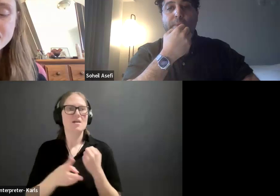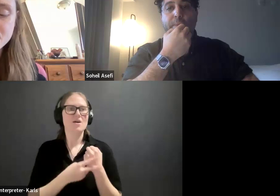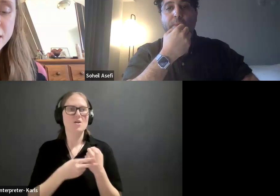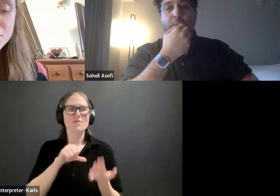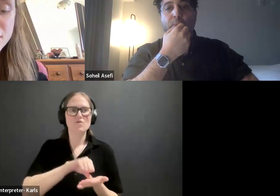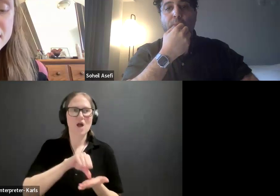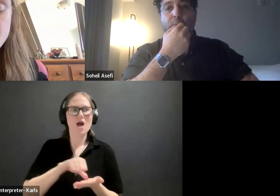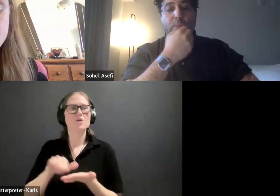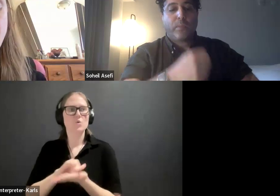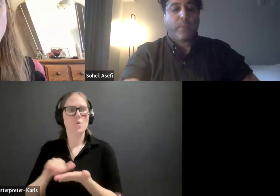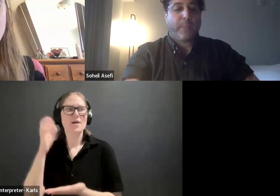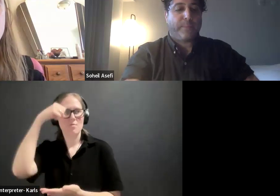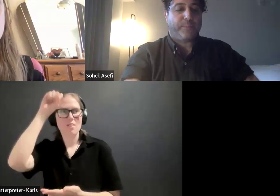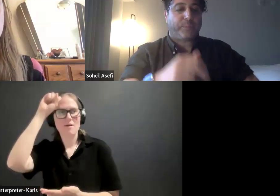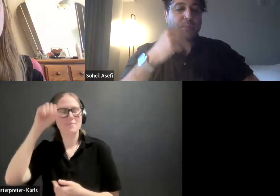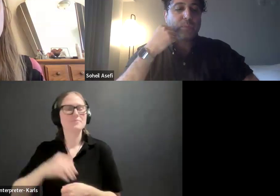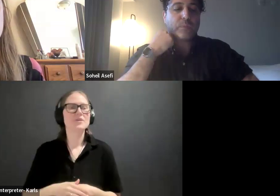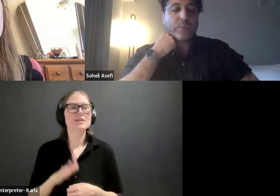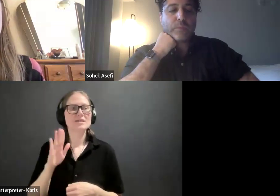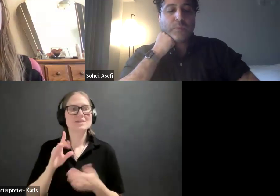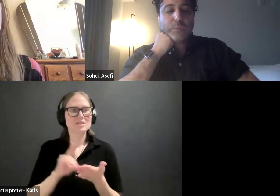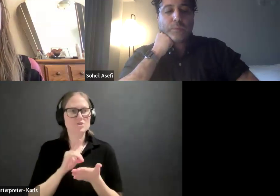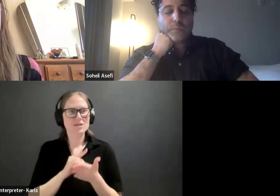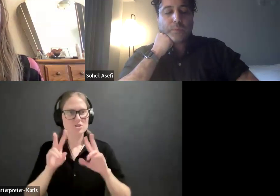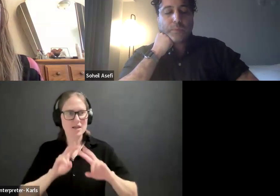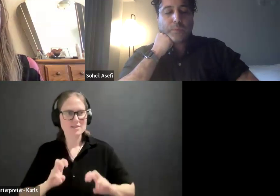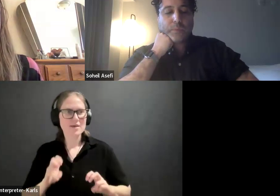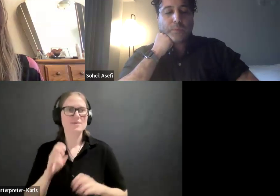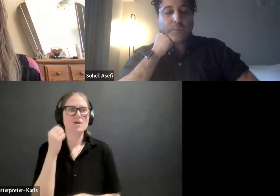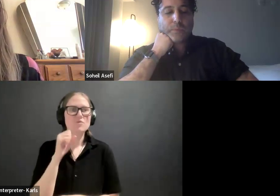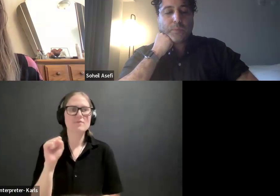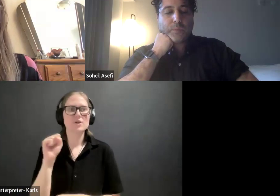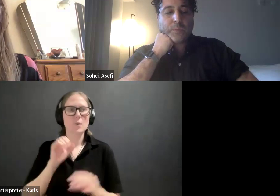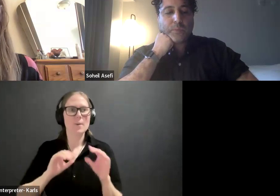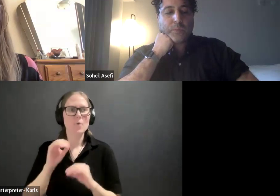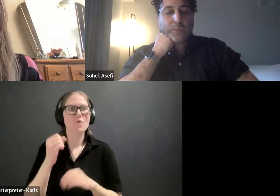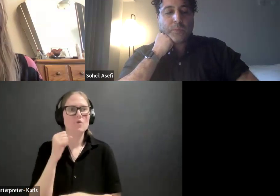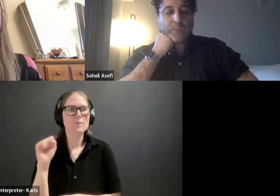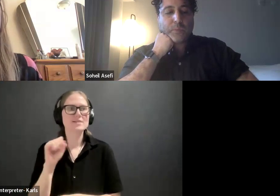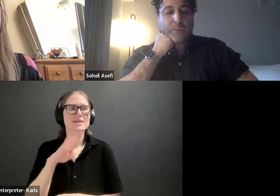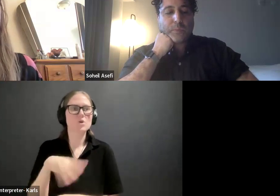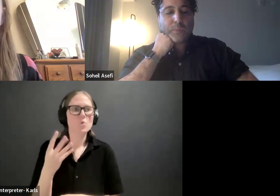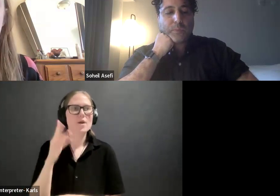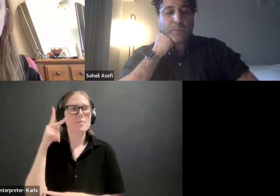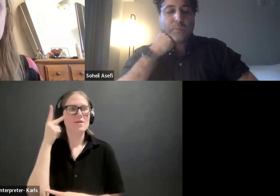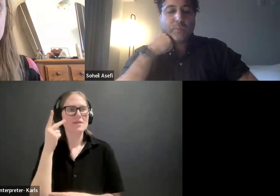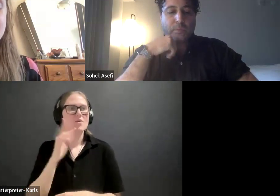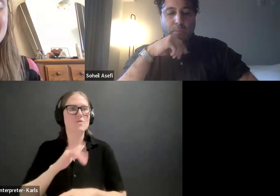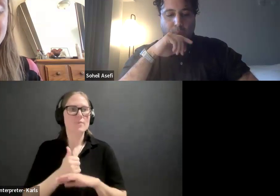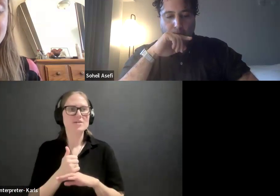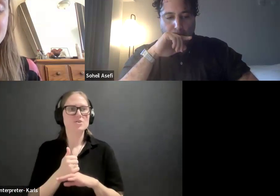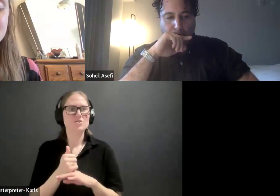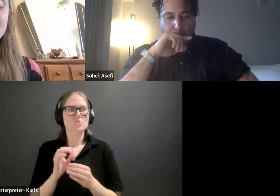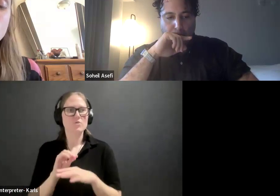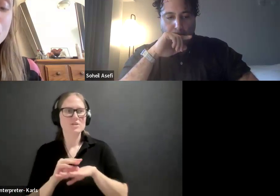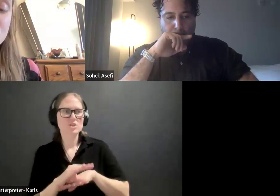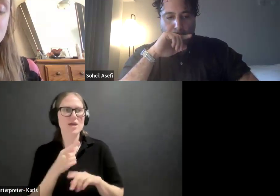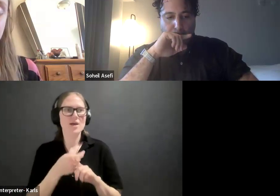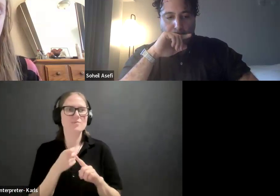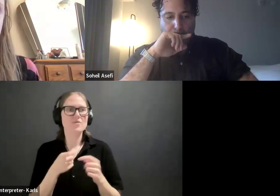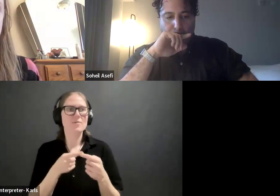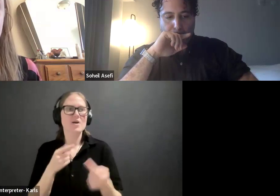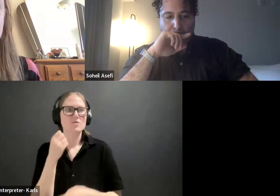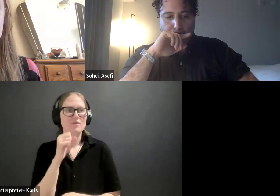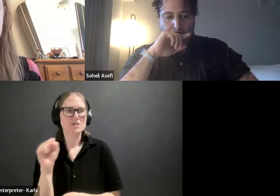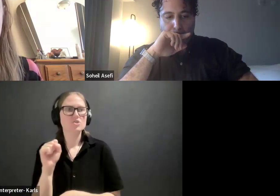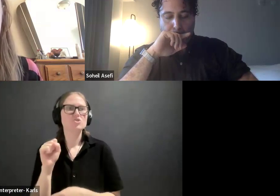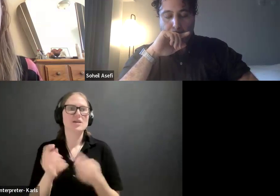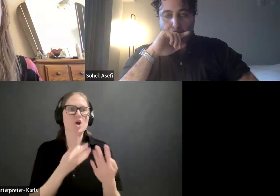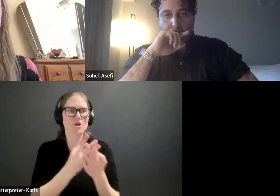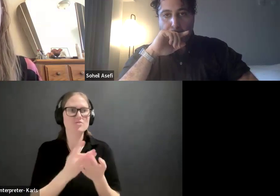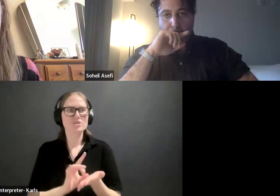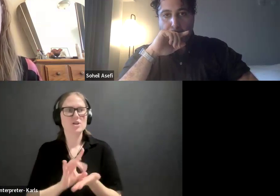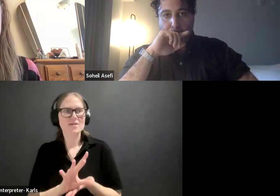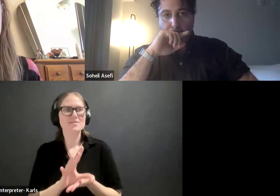His dissertation examines how revolutionary movements and queer political formations were reshaped by counter-revolution, incarceration, exile, and urban restructuring from the 1970s through the 1990s.